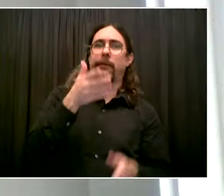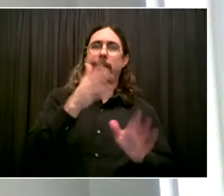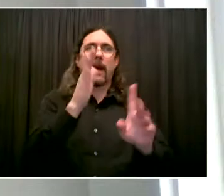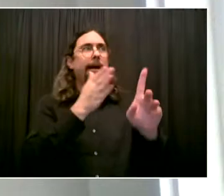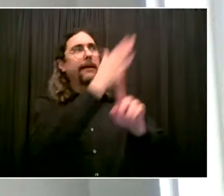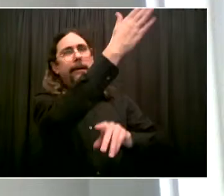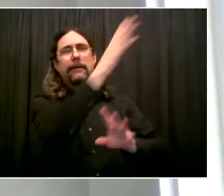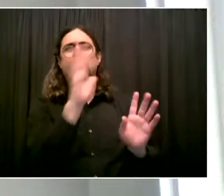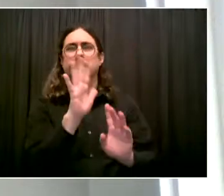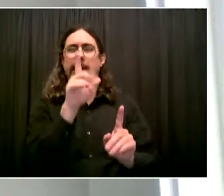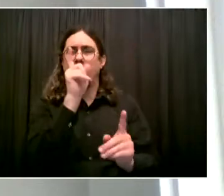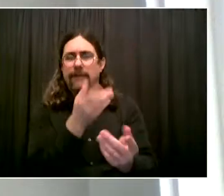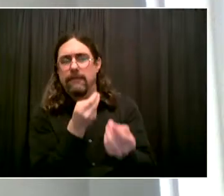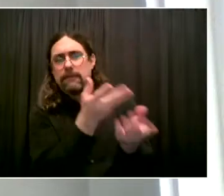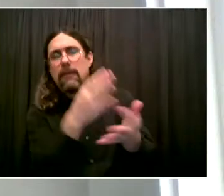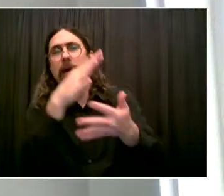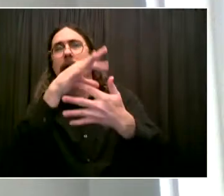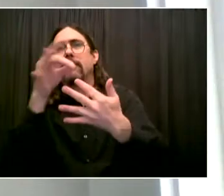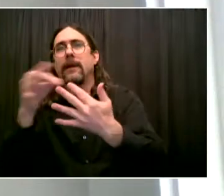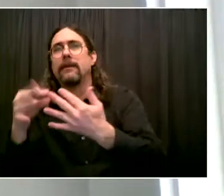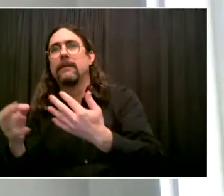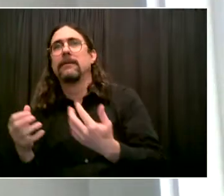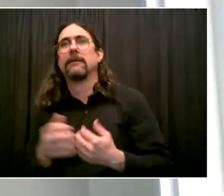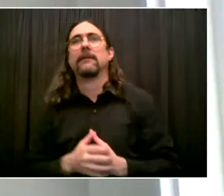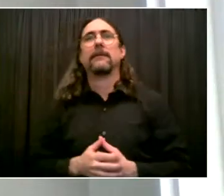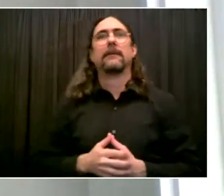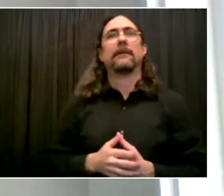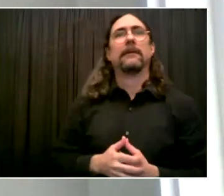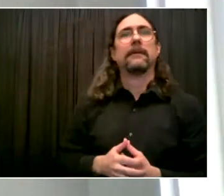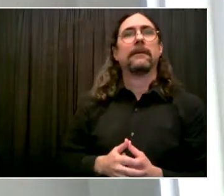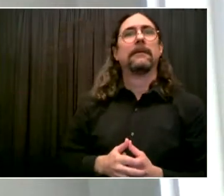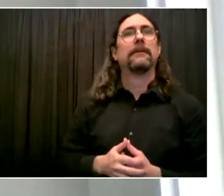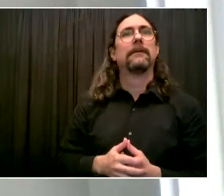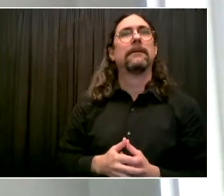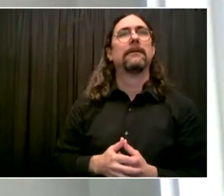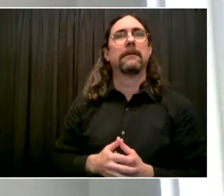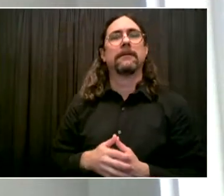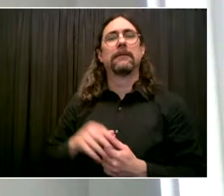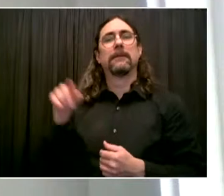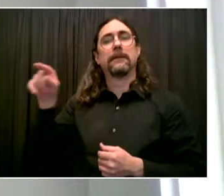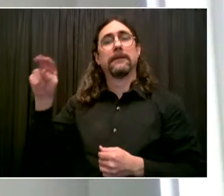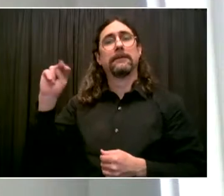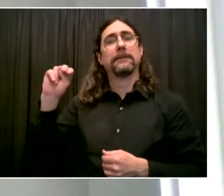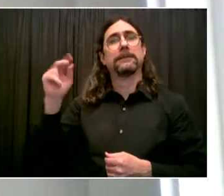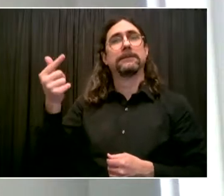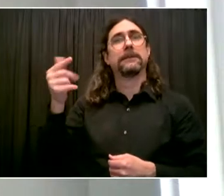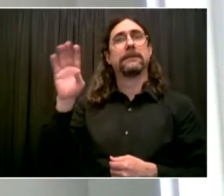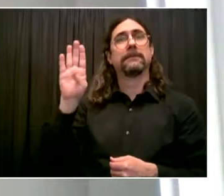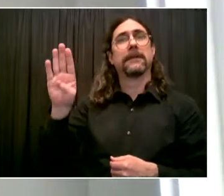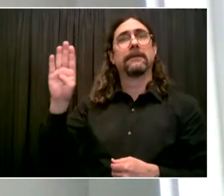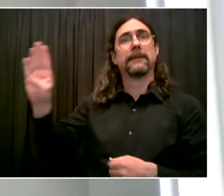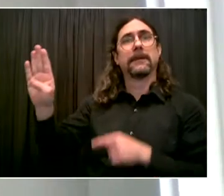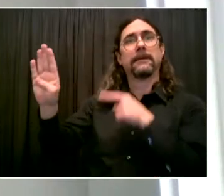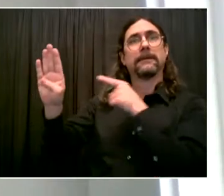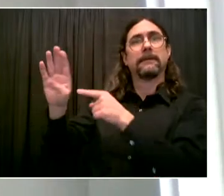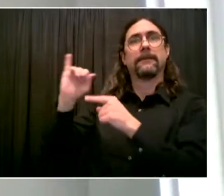EVEN BETTER IF THEY DECREASE RELIANCE ON THE JUSTICE SYSTEM I